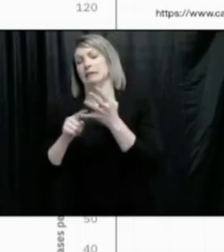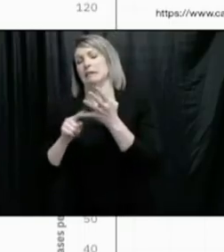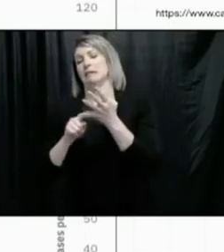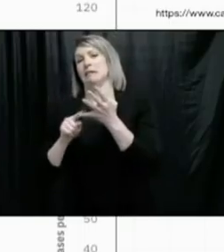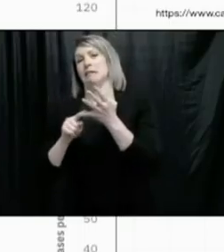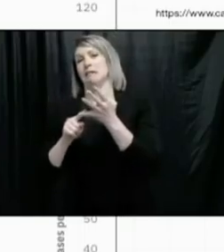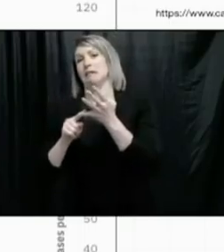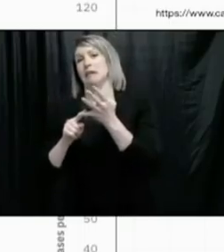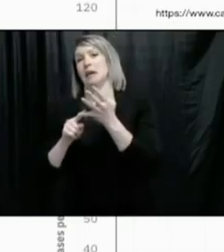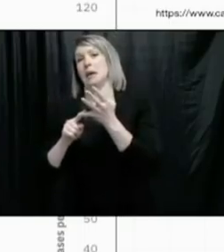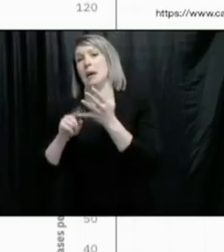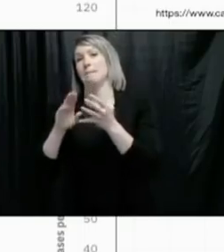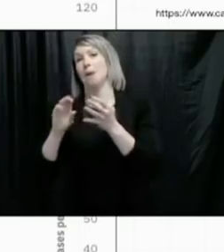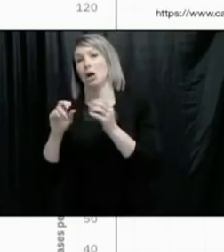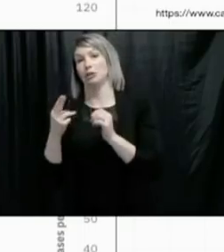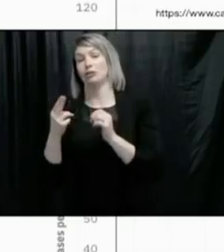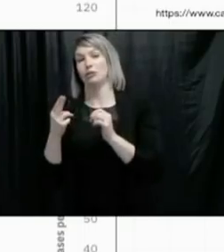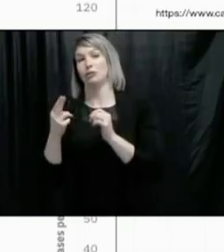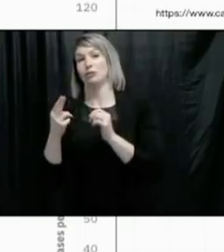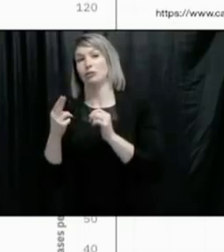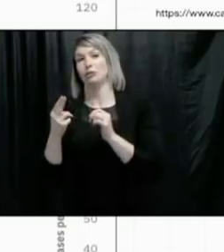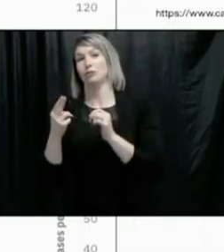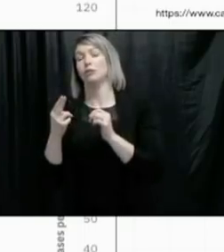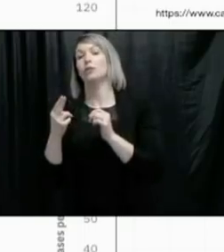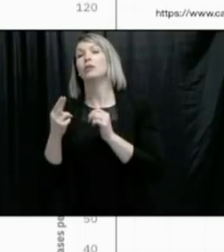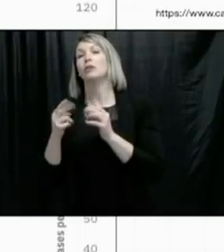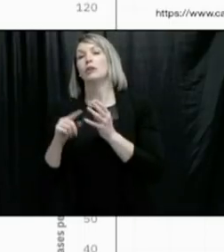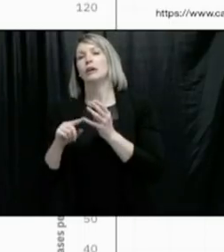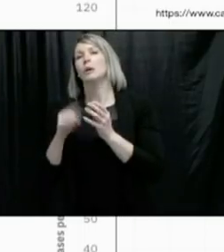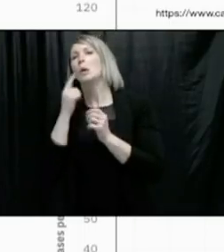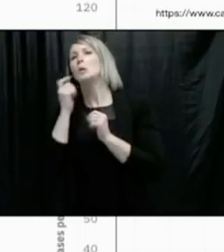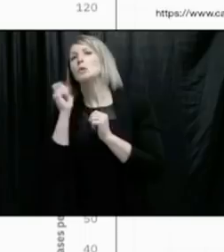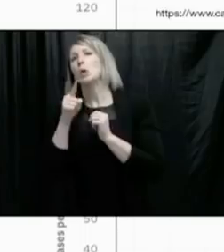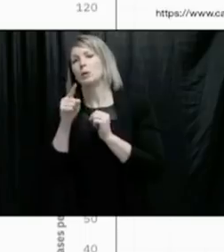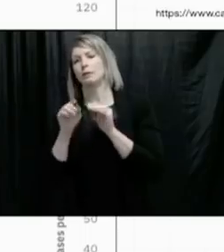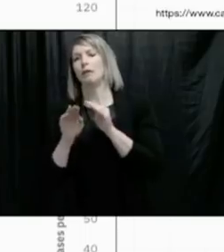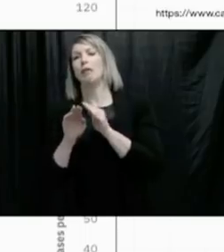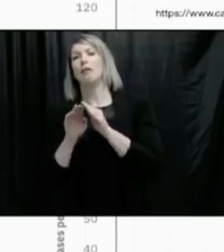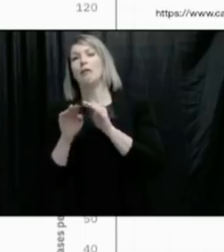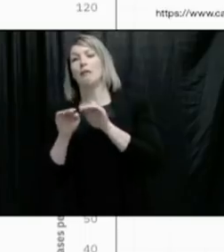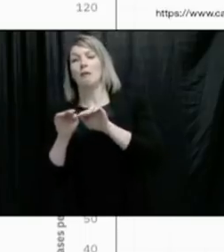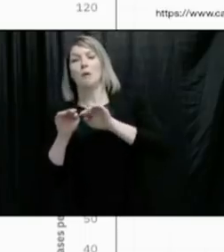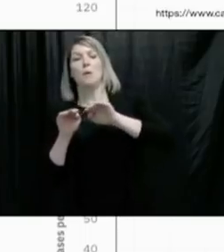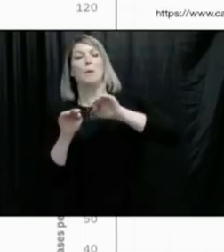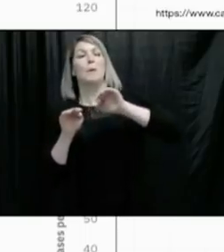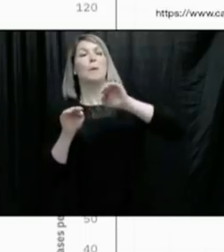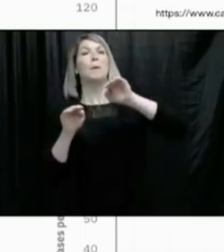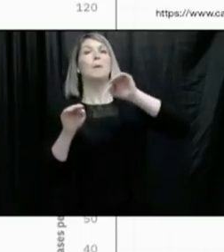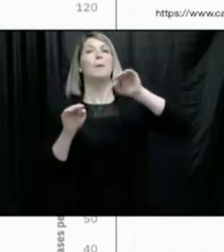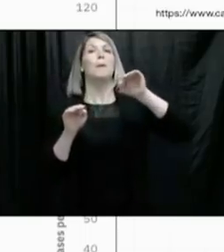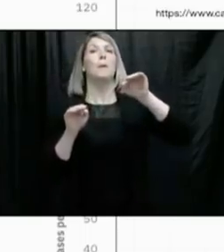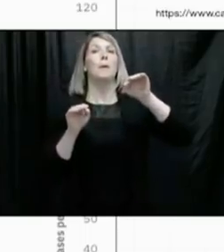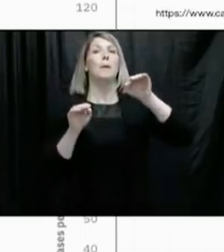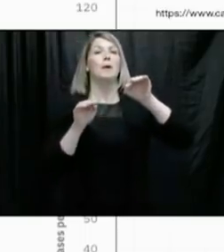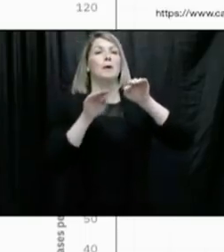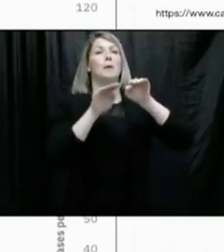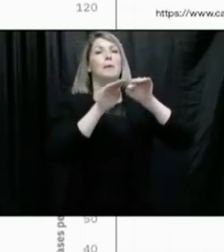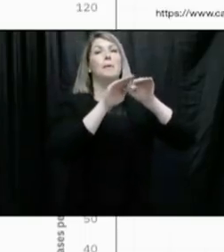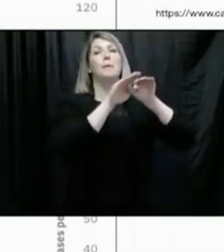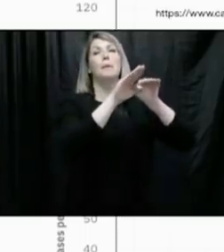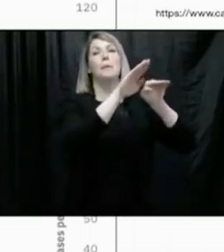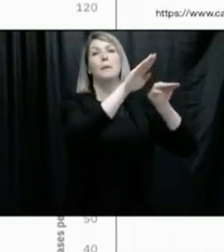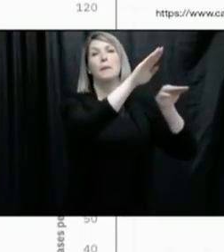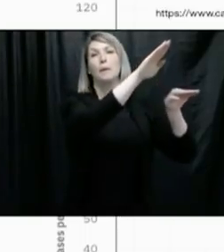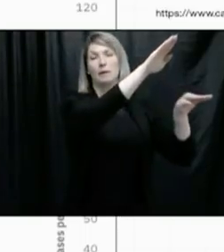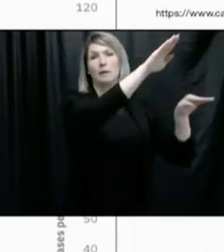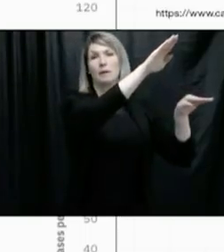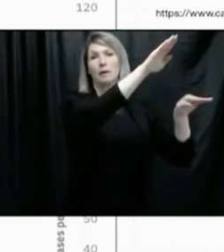YOU PROJECT FORWARDS OVER THE